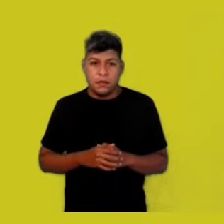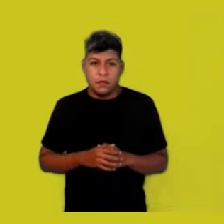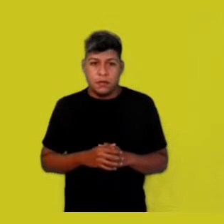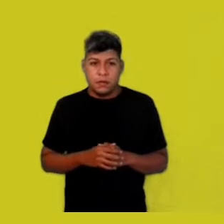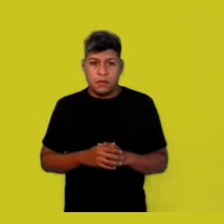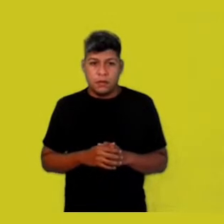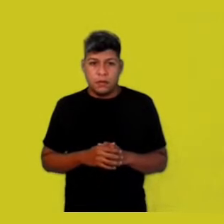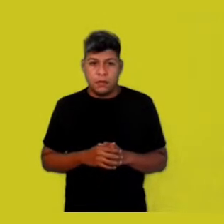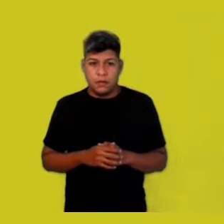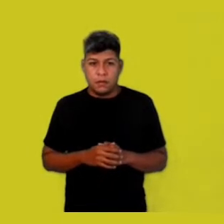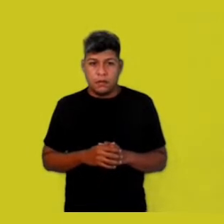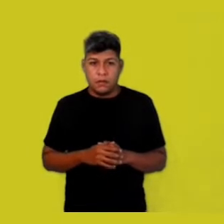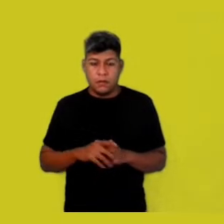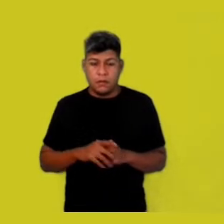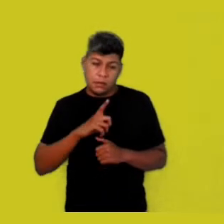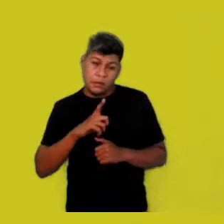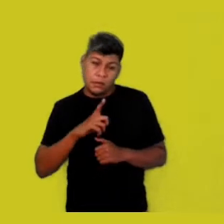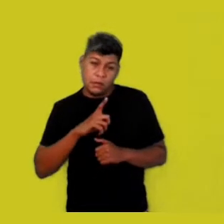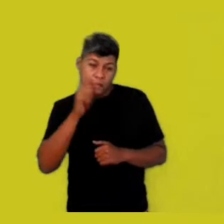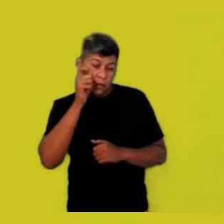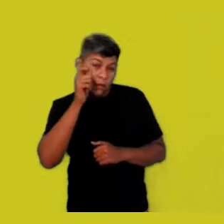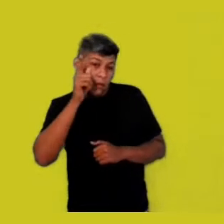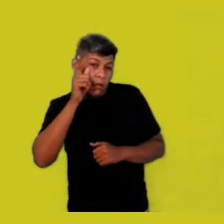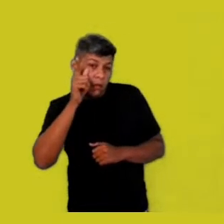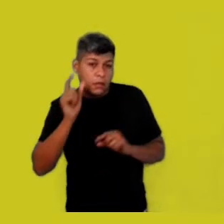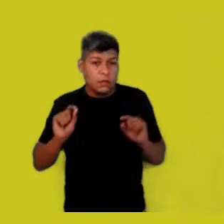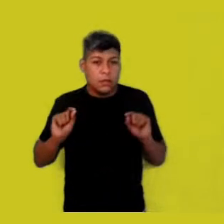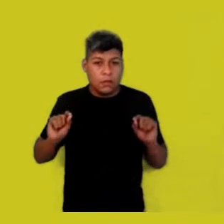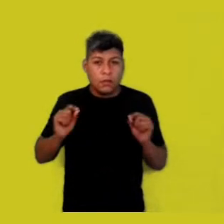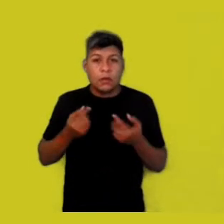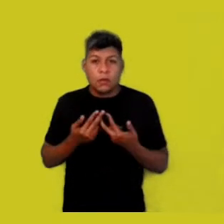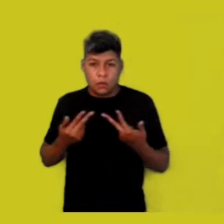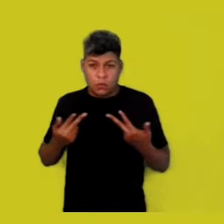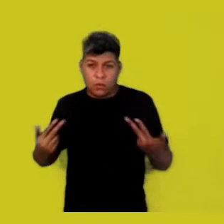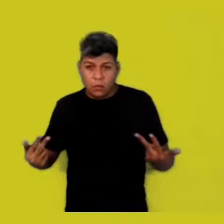I have the impression that one of the things,